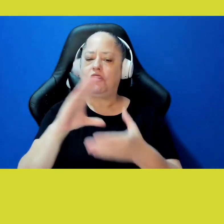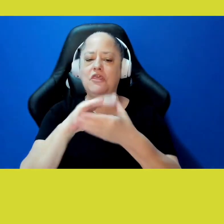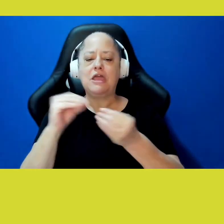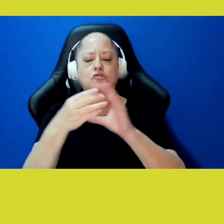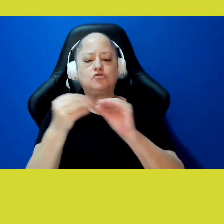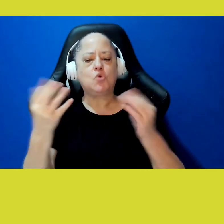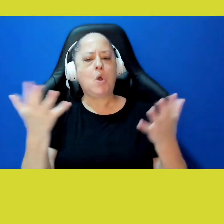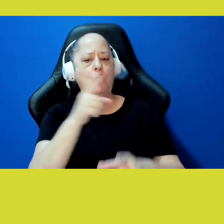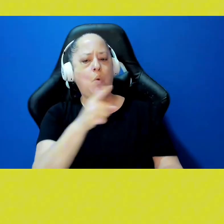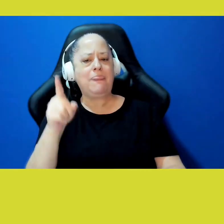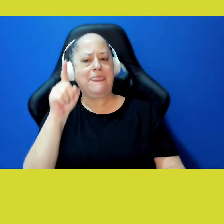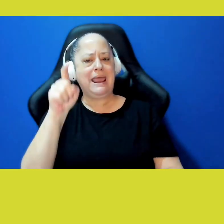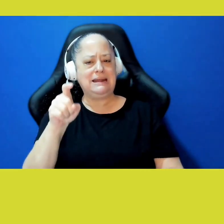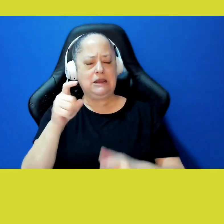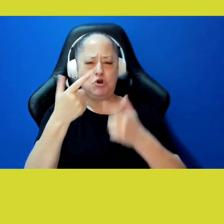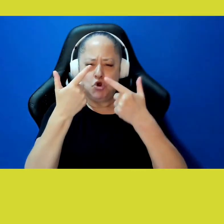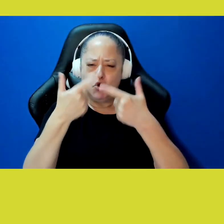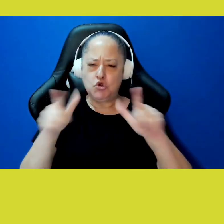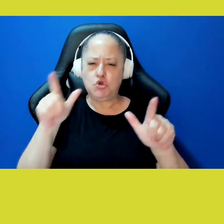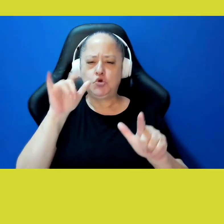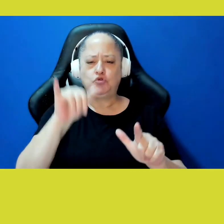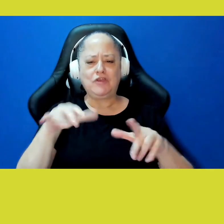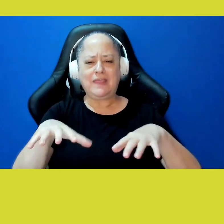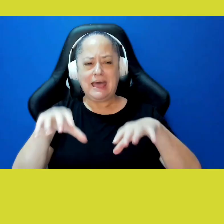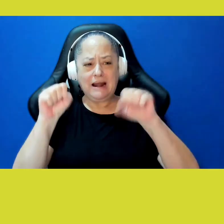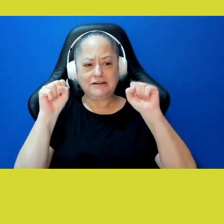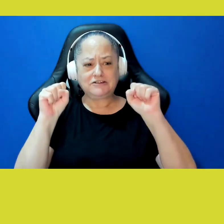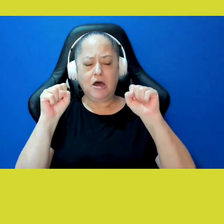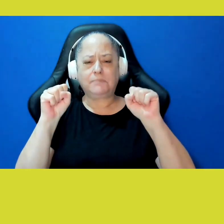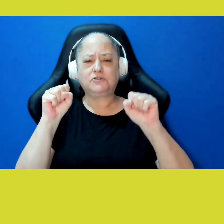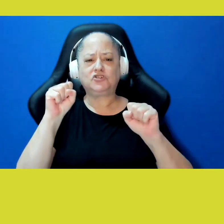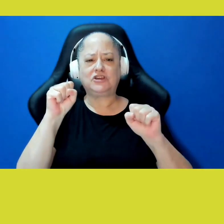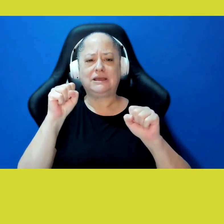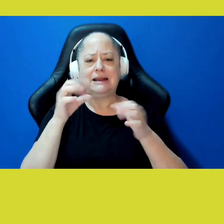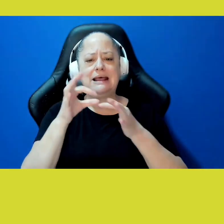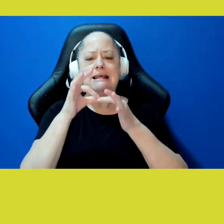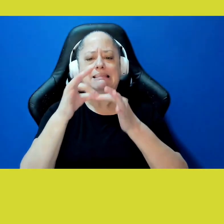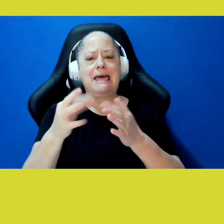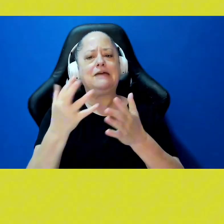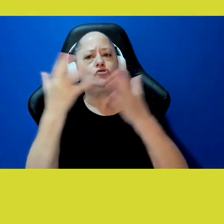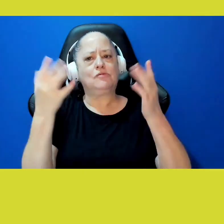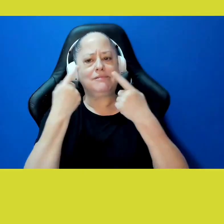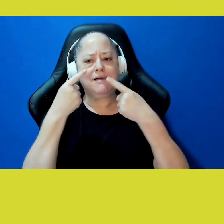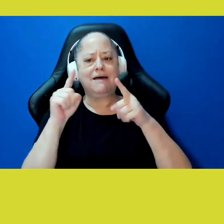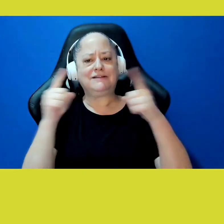was huge in that adoption uh and really led to a lot of the success that we saw during those years